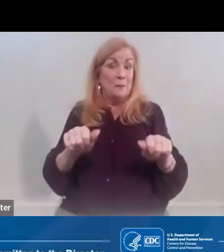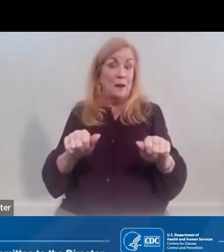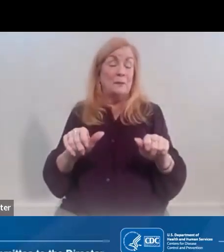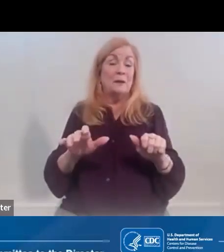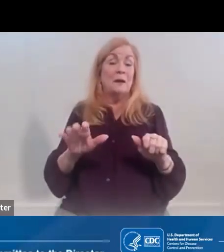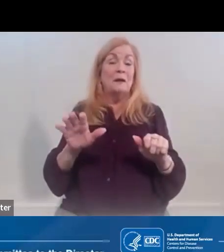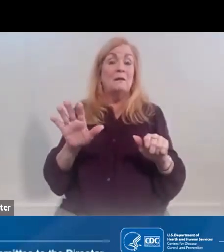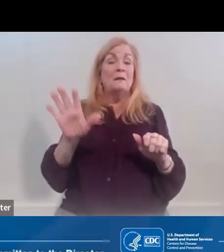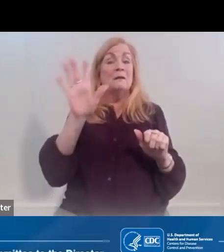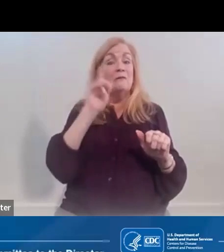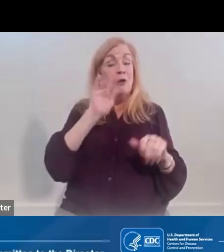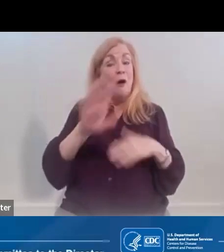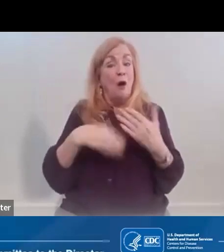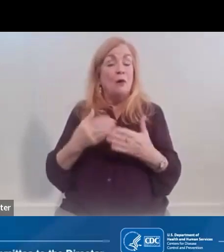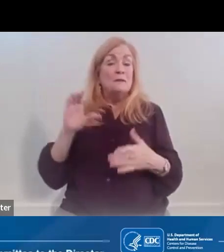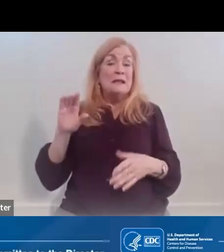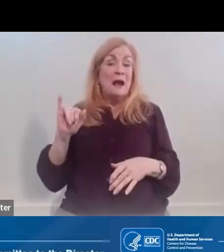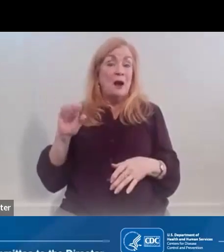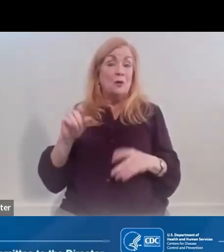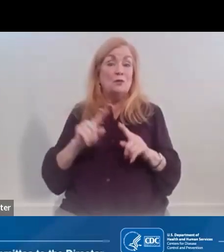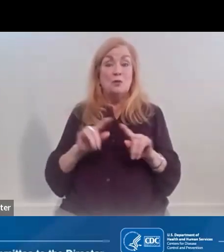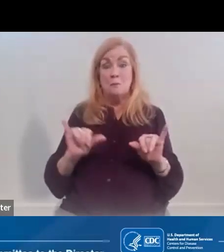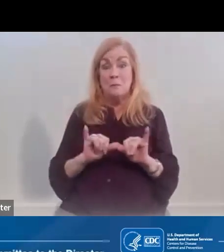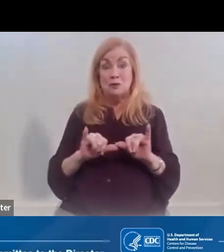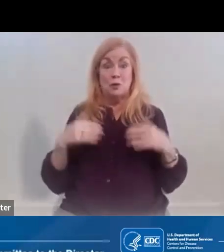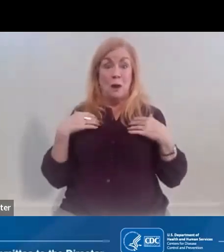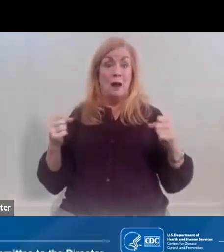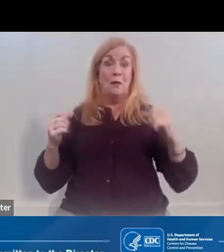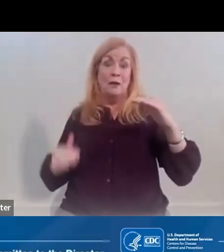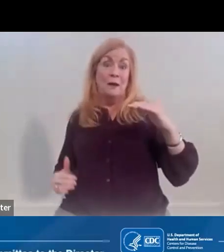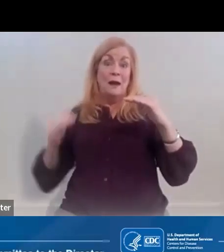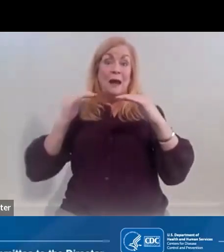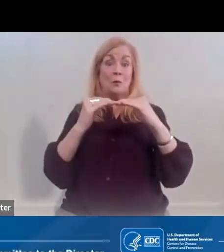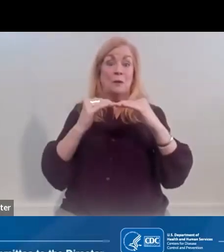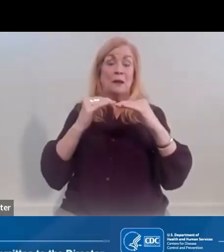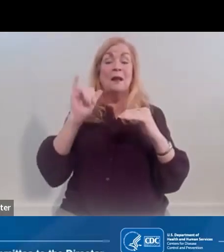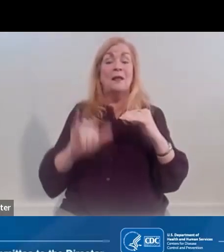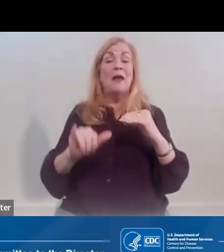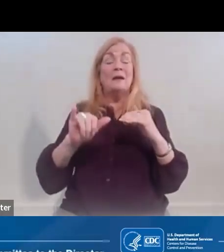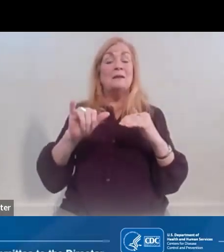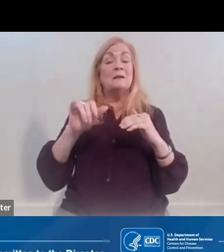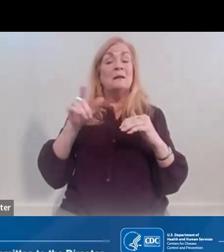to measures of health equity that is informed by community and focuses on positive determinants